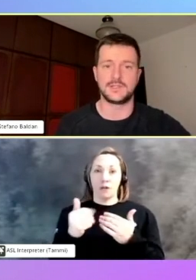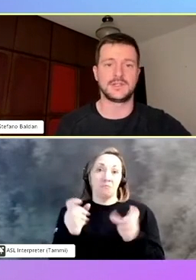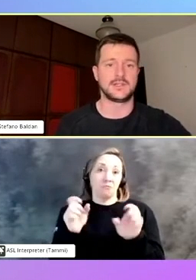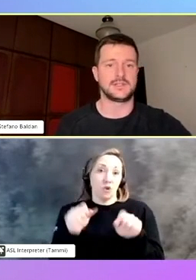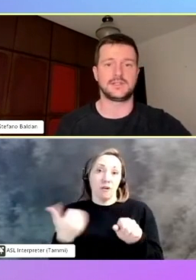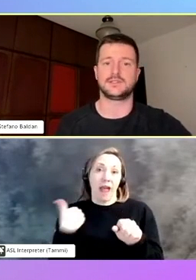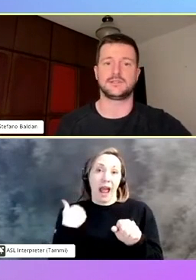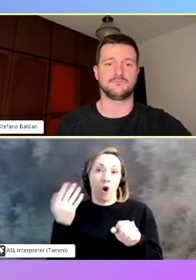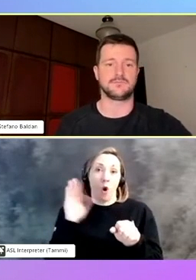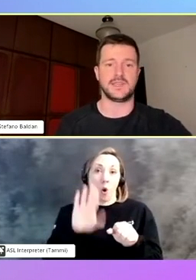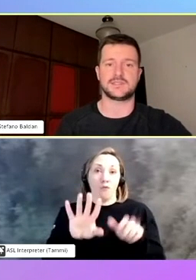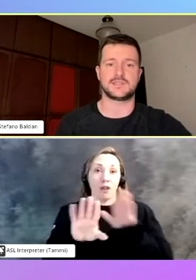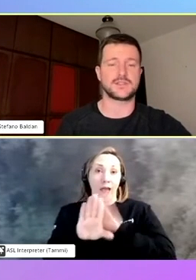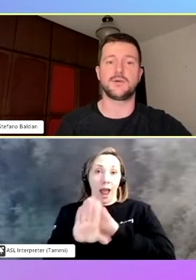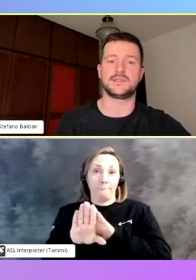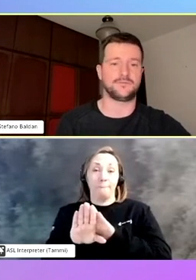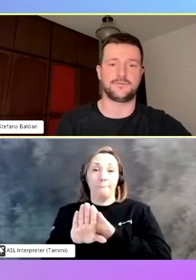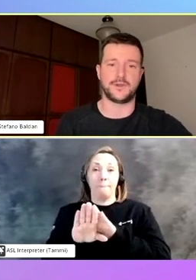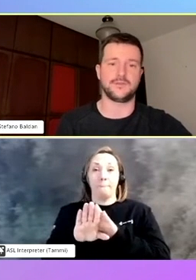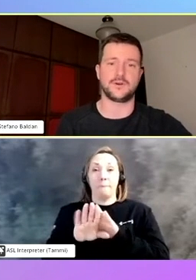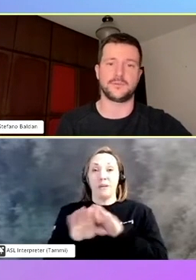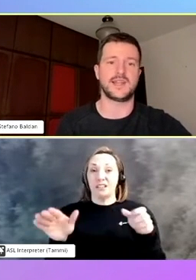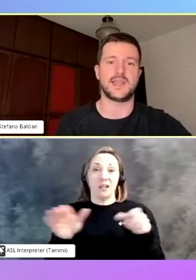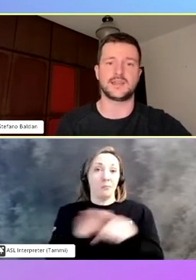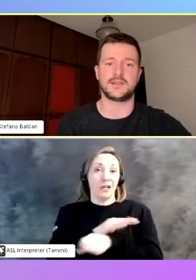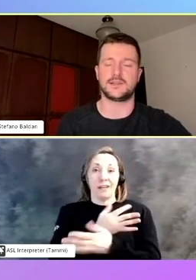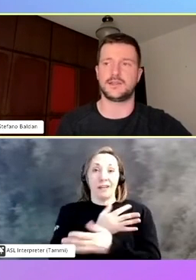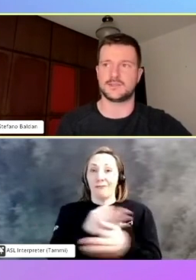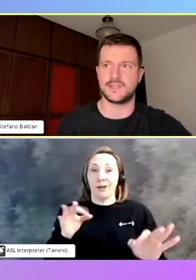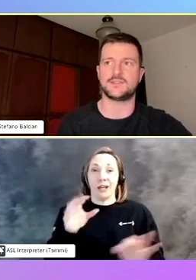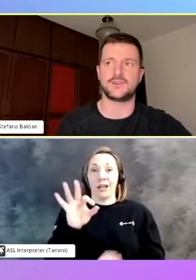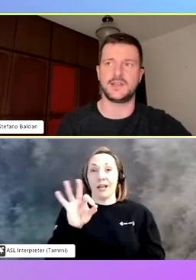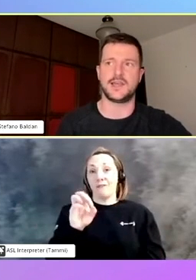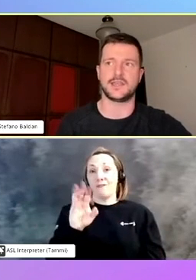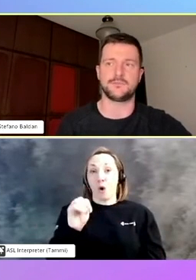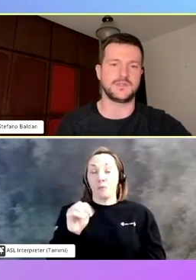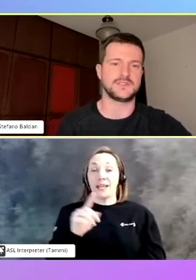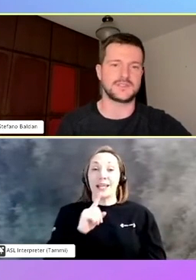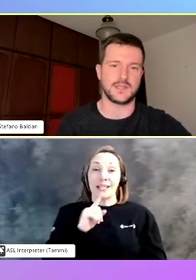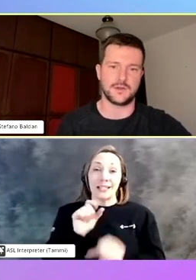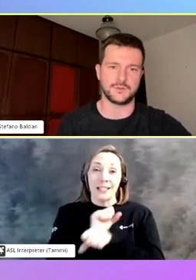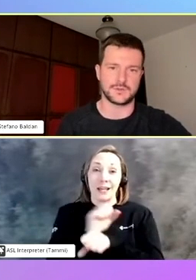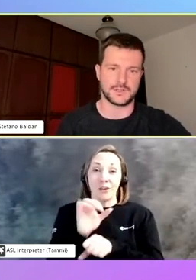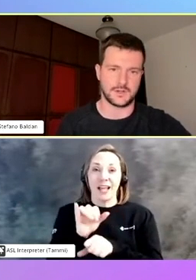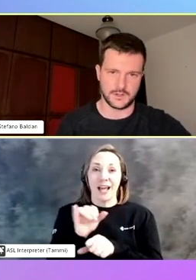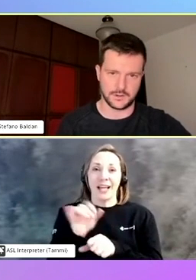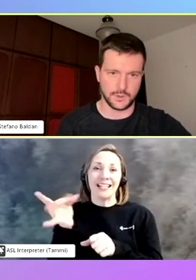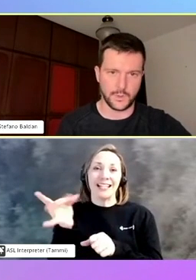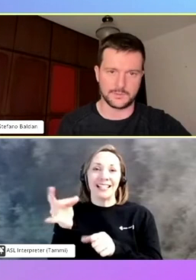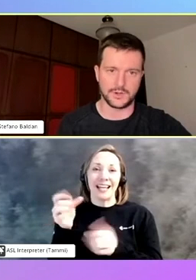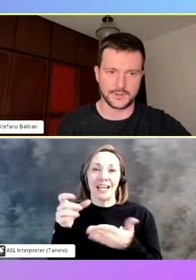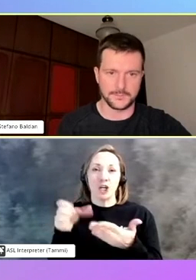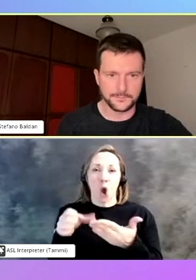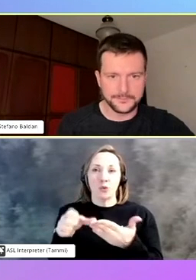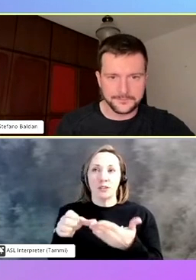brainstorm ideas and design new products. We have a team to collaborate across formats, tools, channels